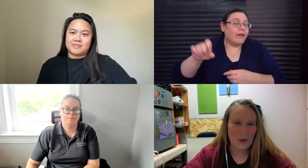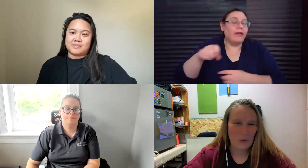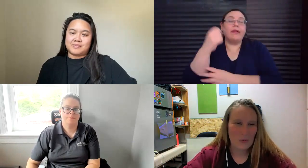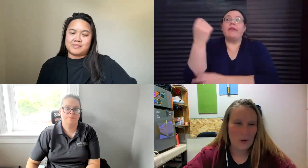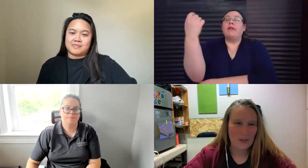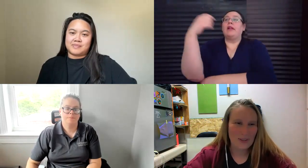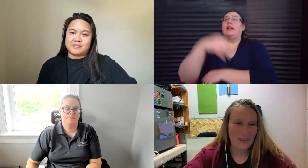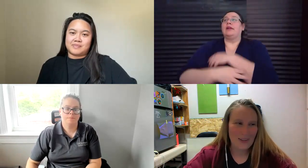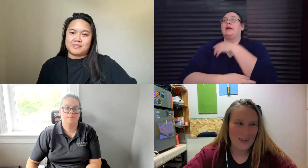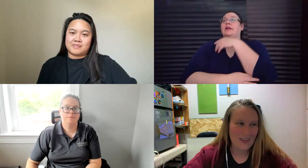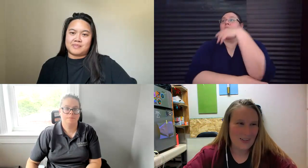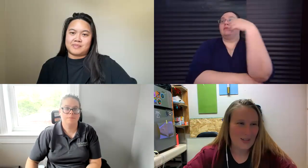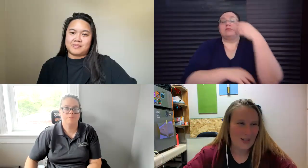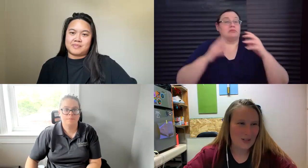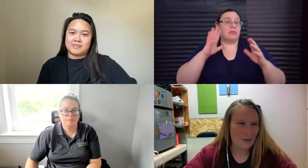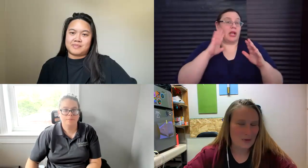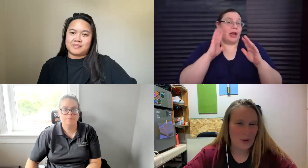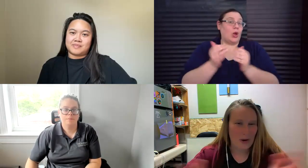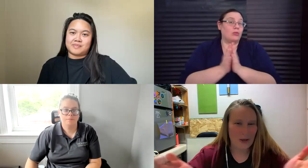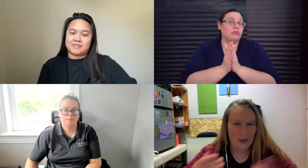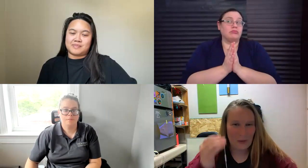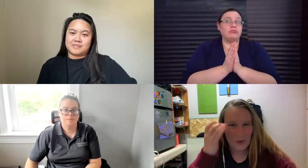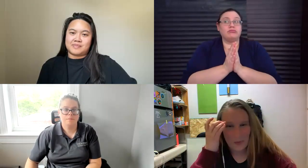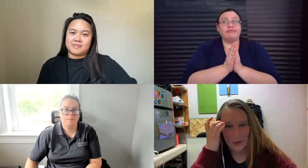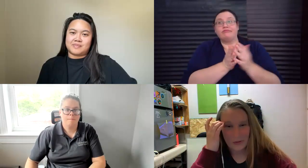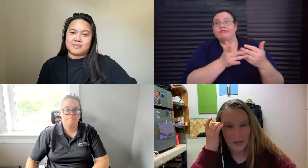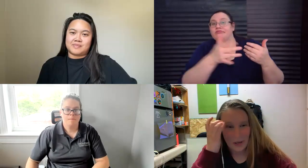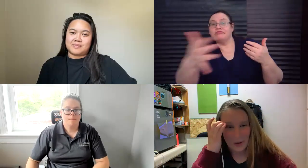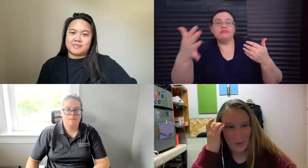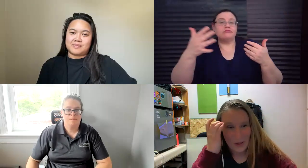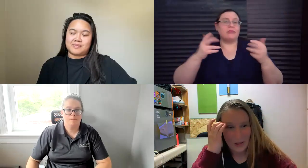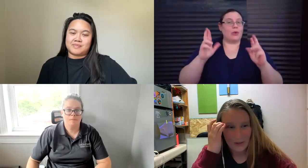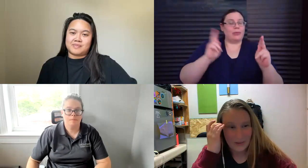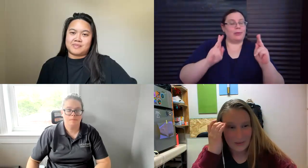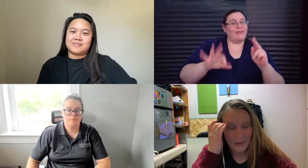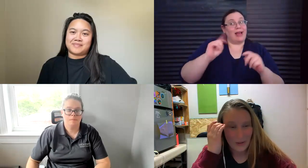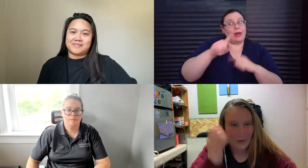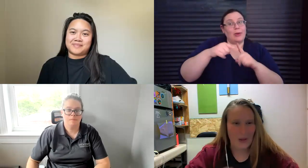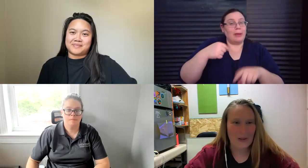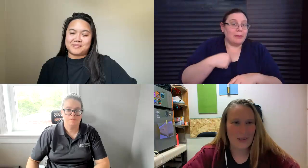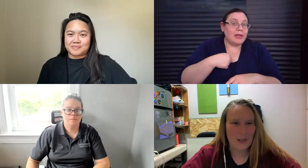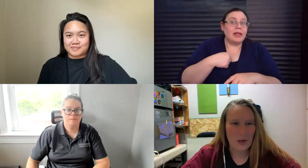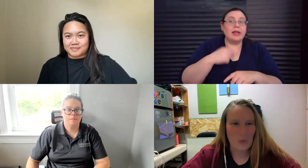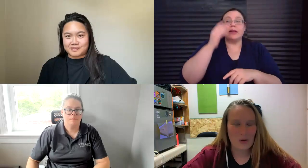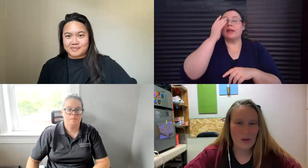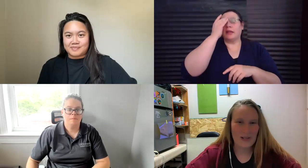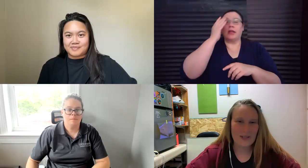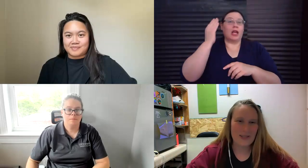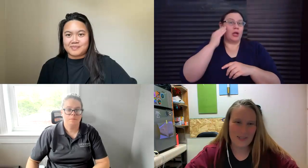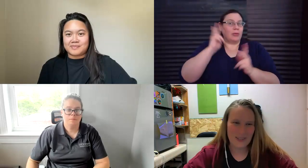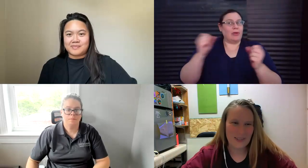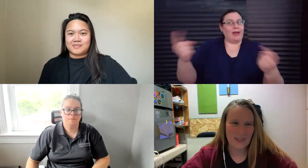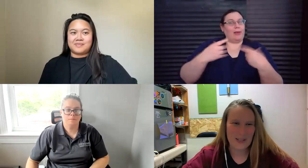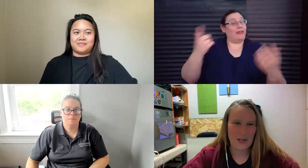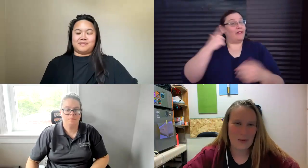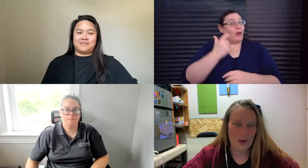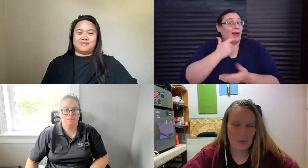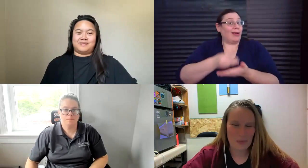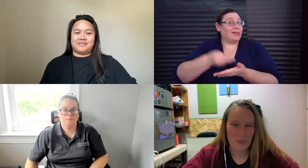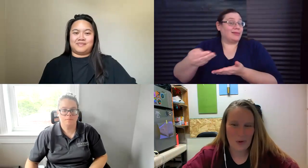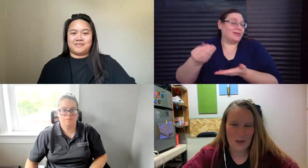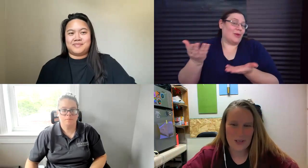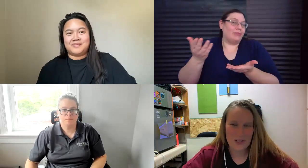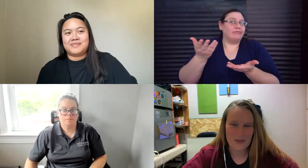And I hope from there on I hope people know about me and can find out about my glass.